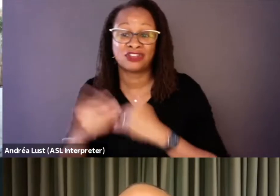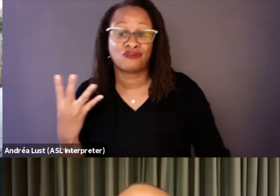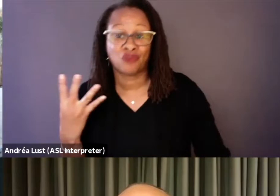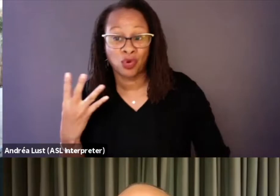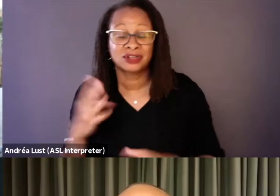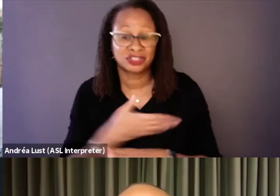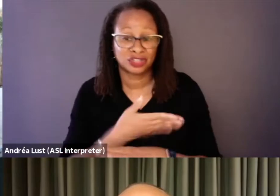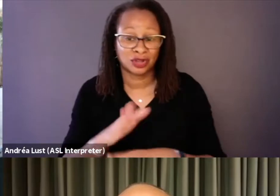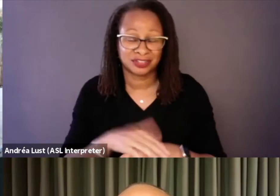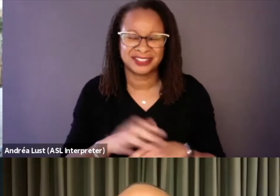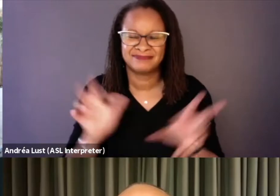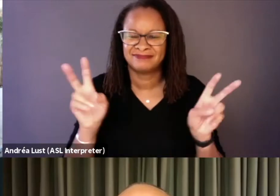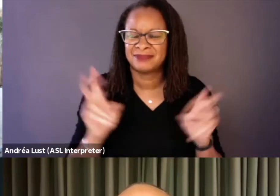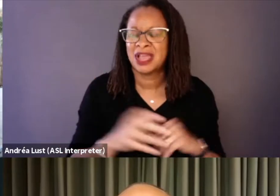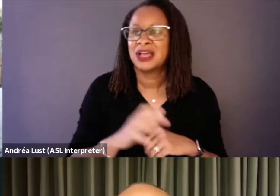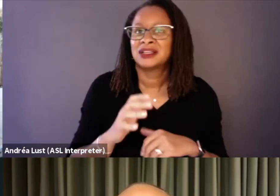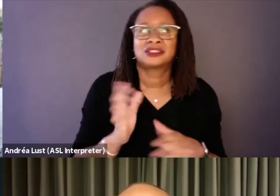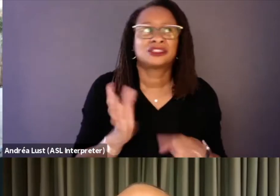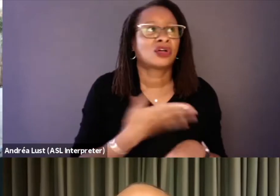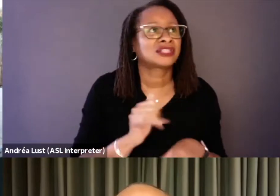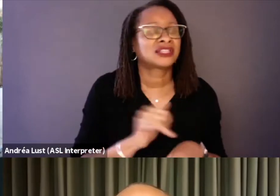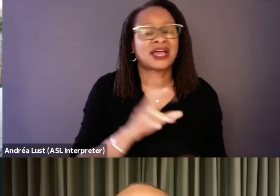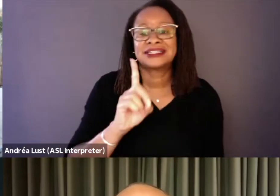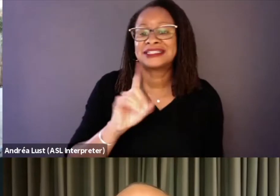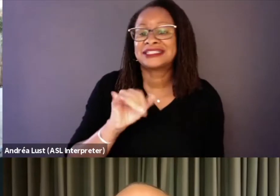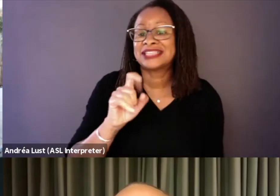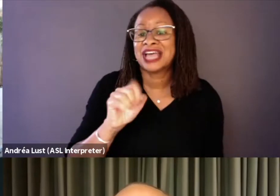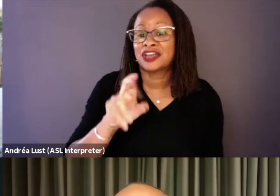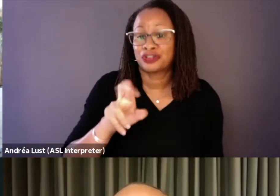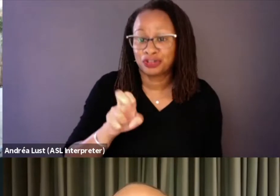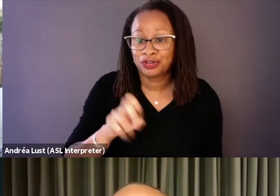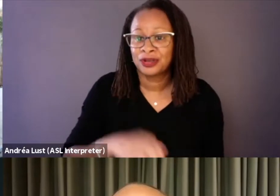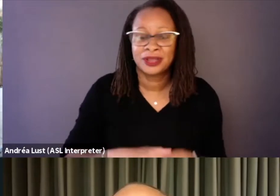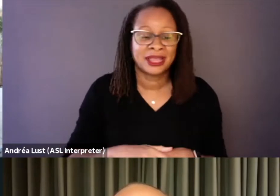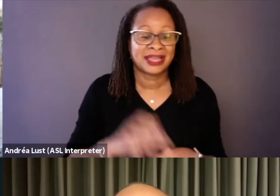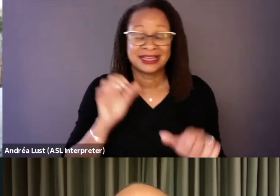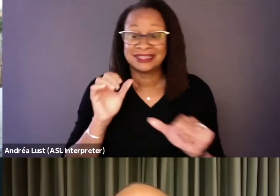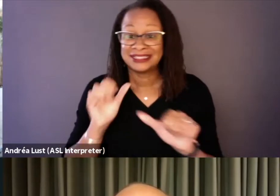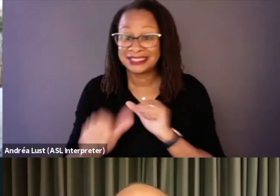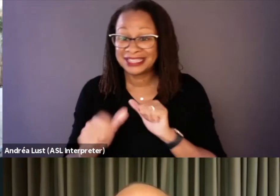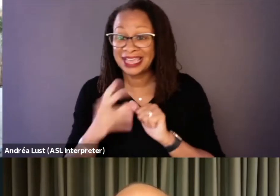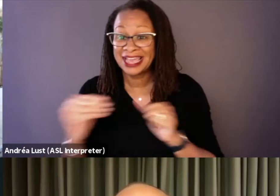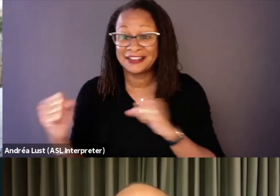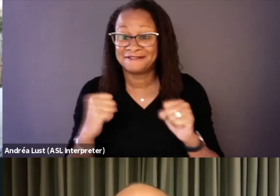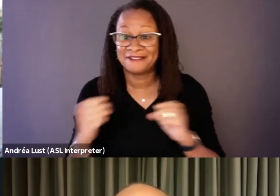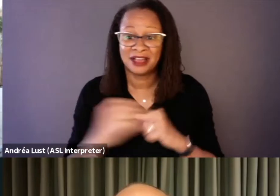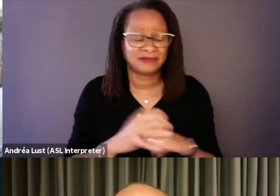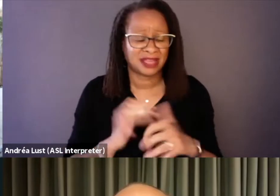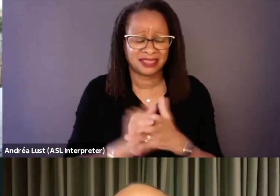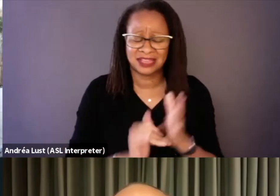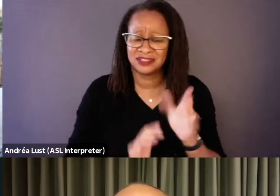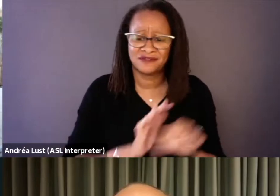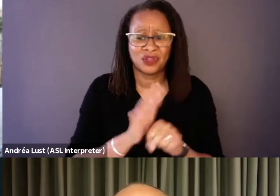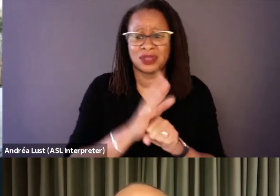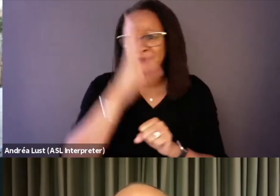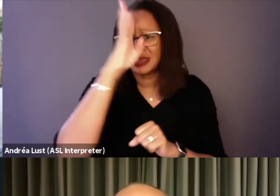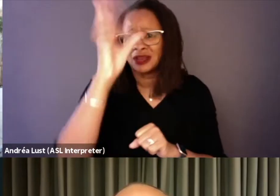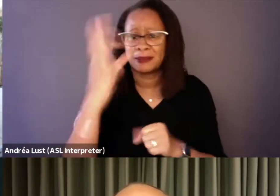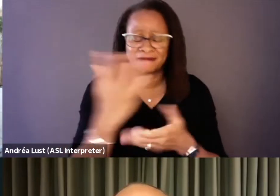"Desire" and "Stay and Fight.' "Stay and Fight" is entirely made up of elements from